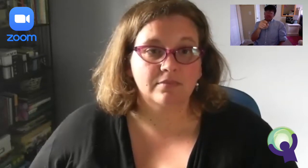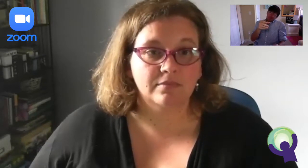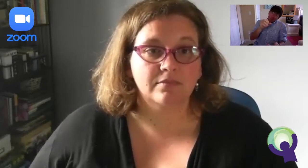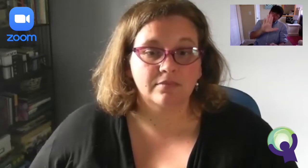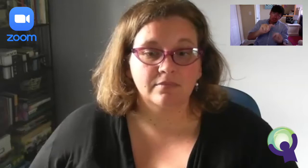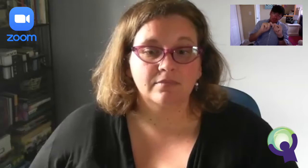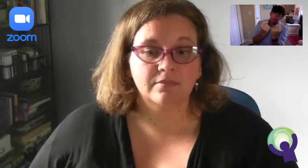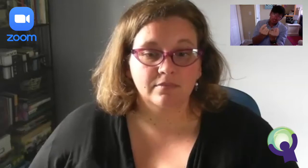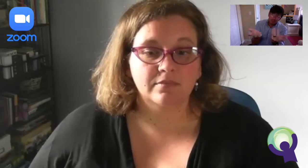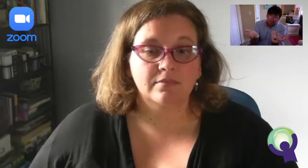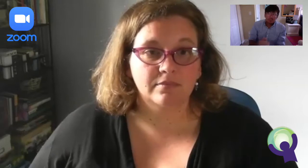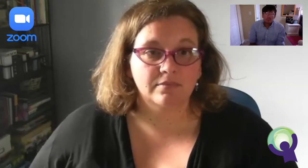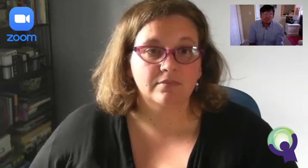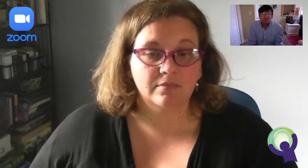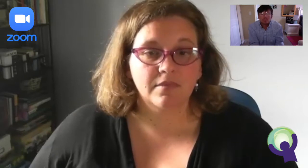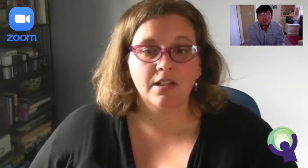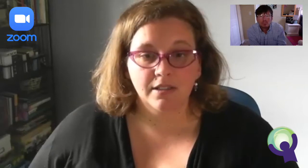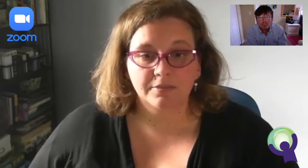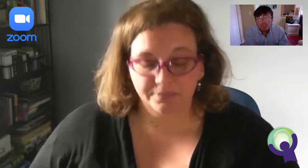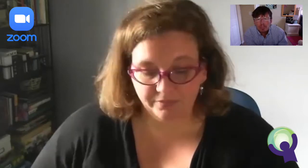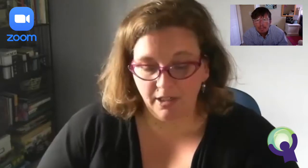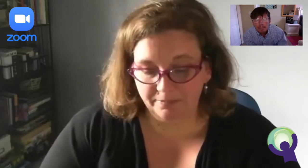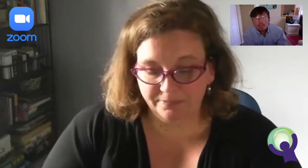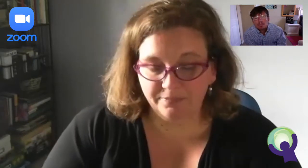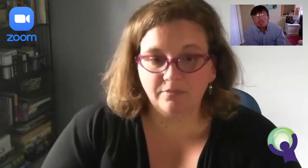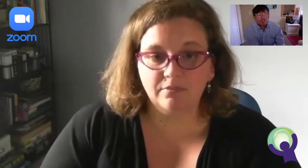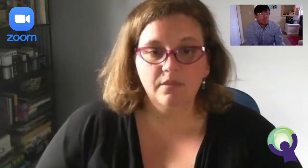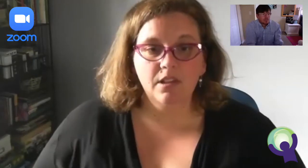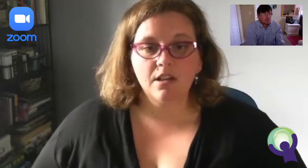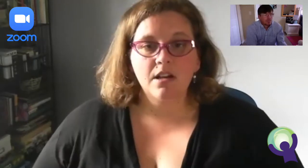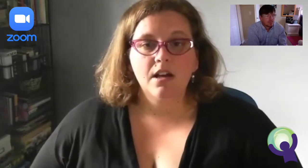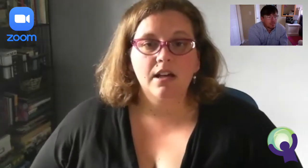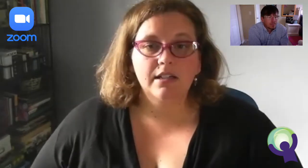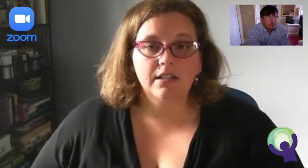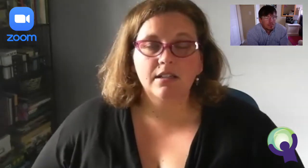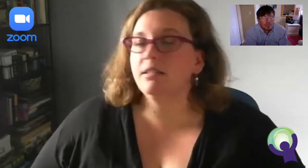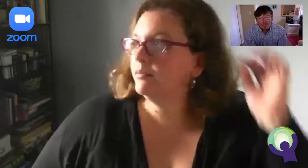has did you experience any with yourself or your team